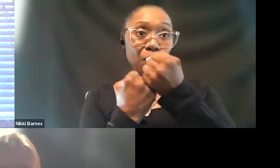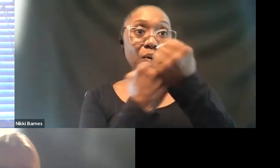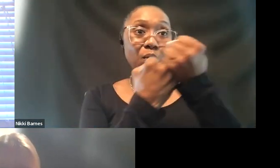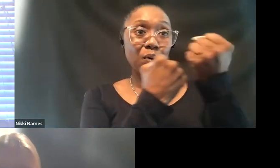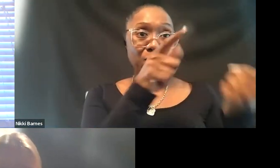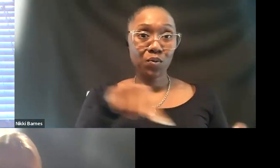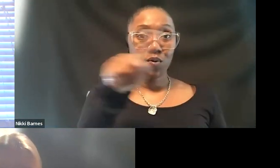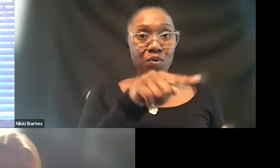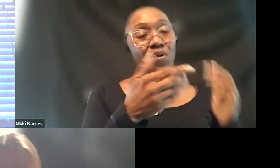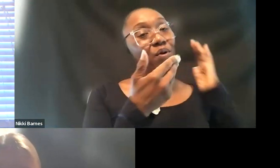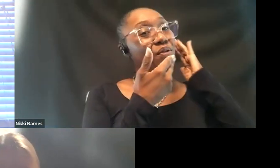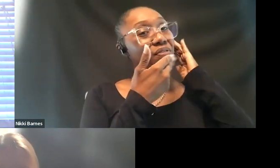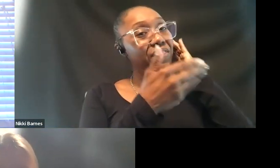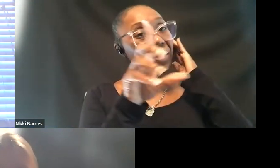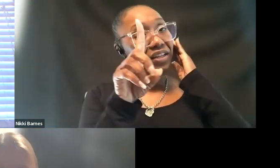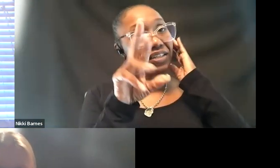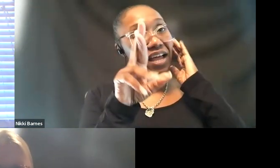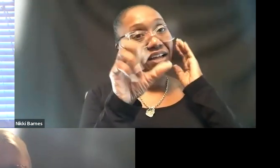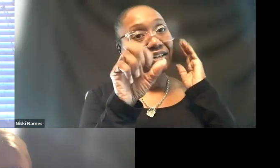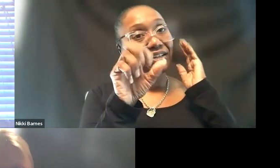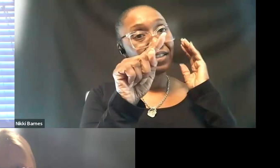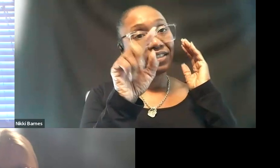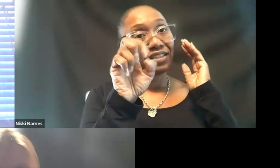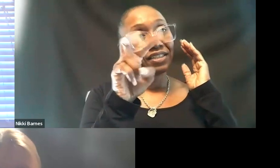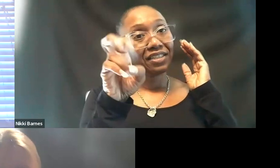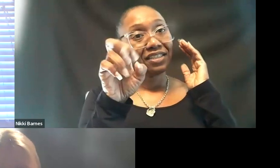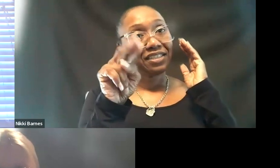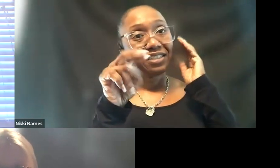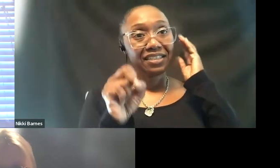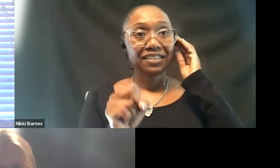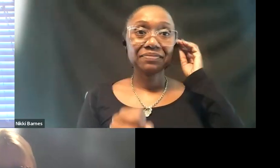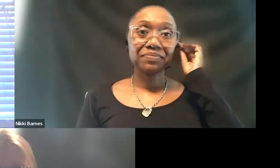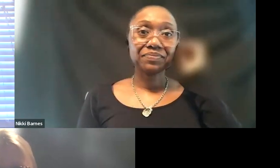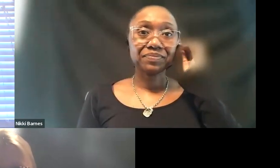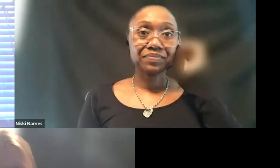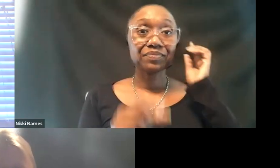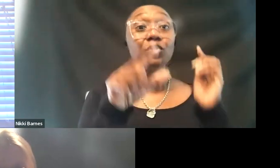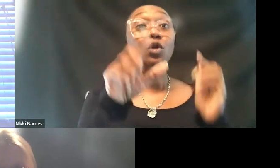Dr. Steve. I do.